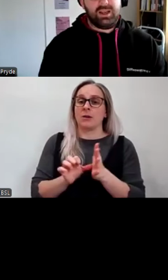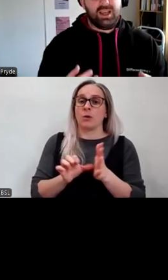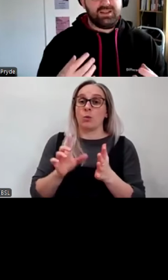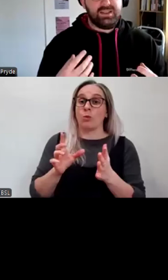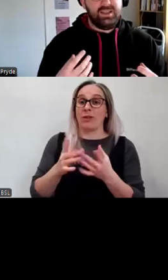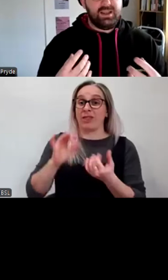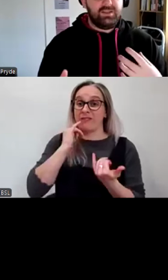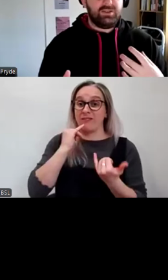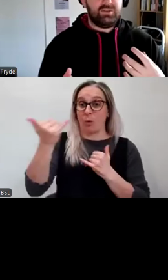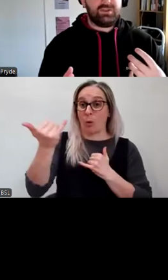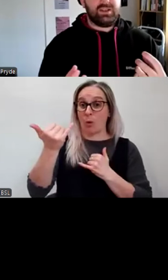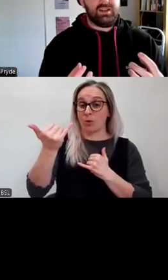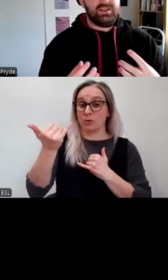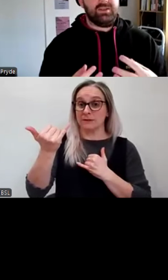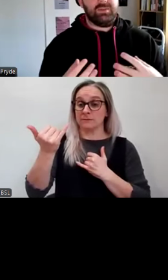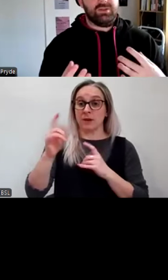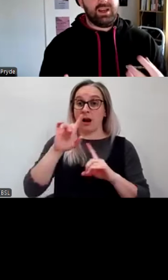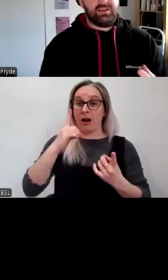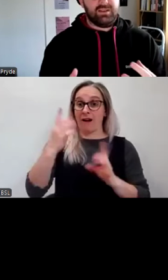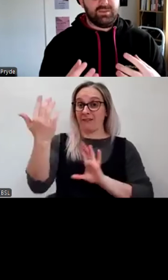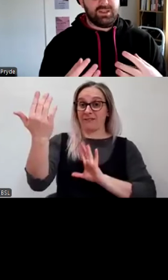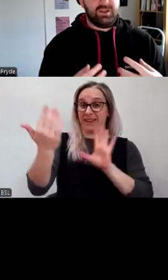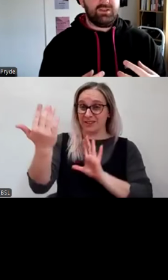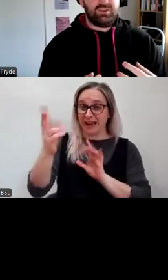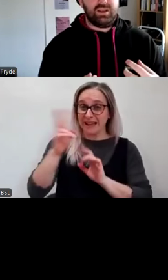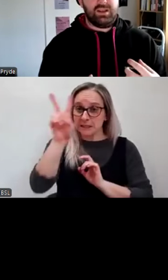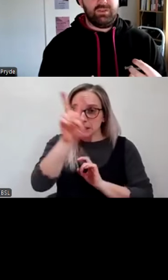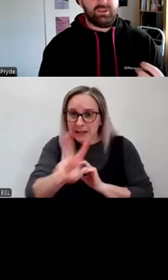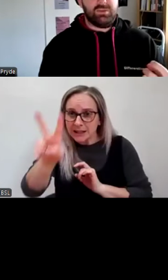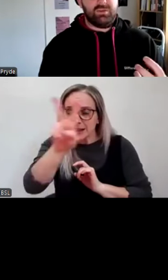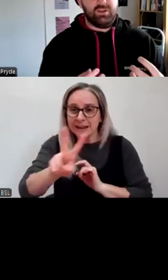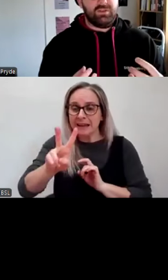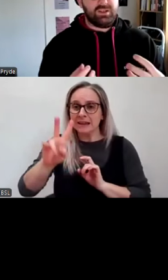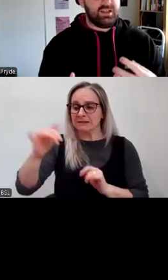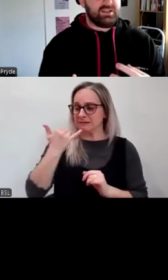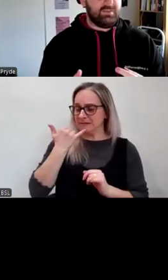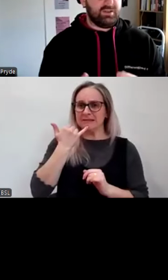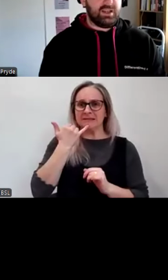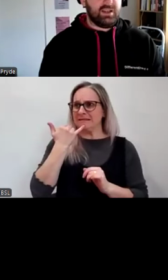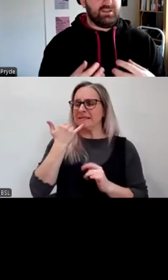When I can't see individuals or I can't see how someone's reacting to my speech it fills me with a lot of anxiety because getting